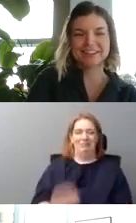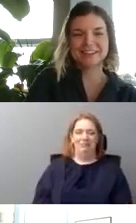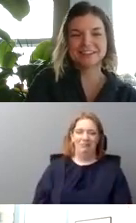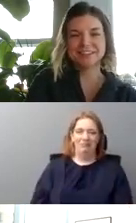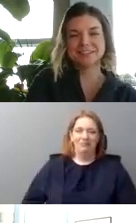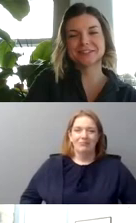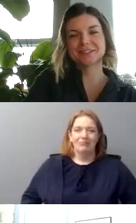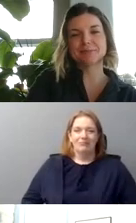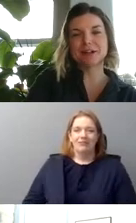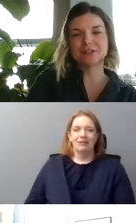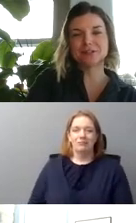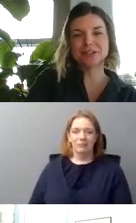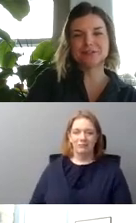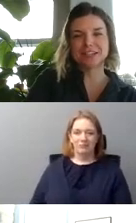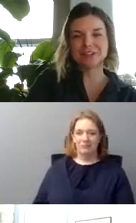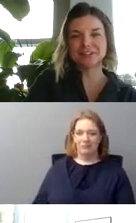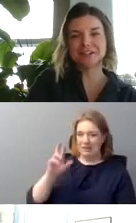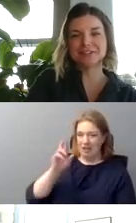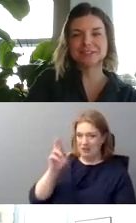R: The smell tour of the David Ireland House?